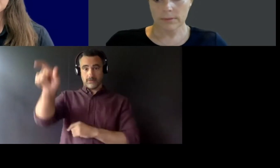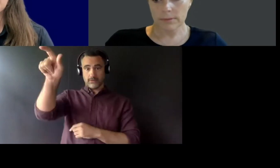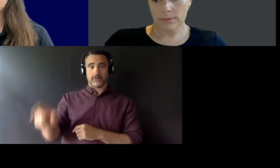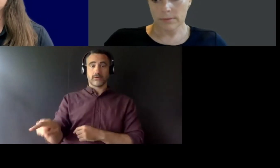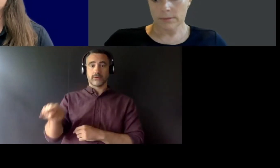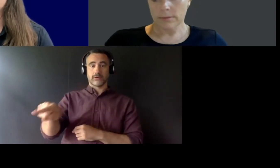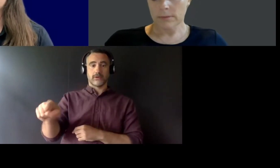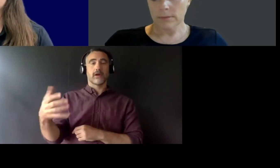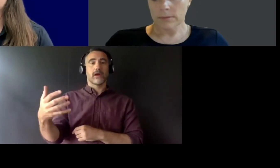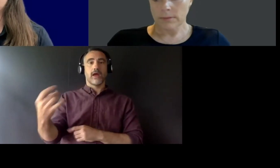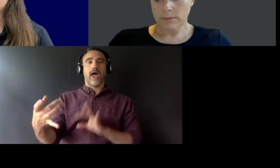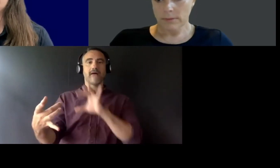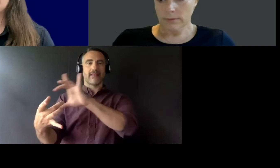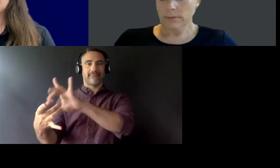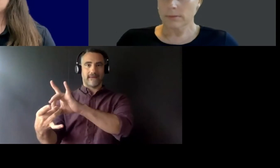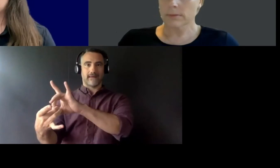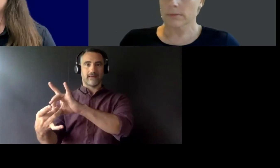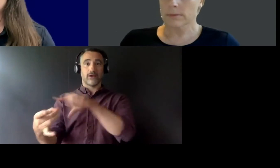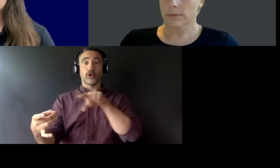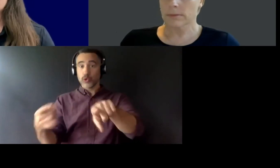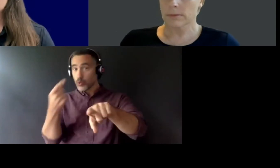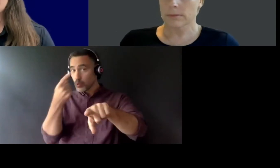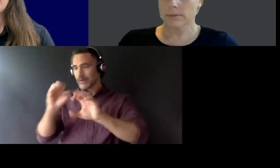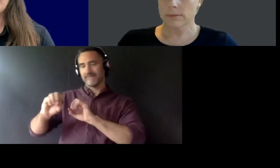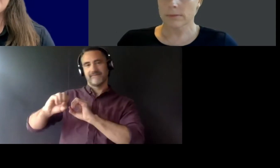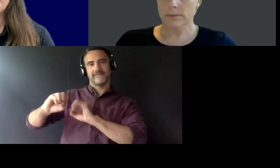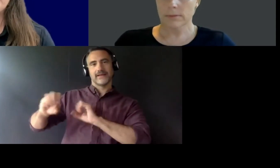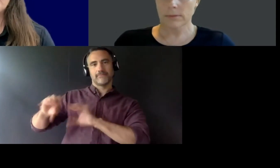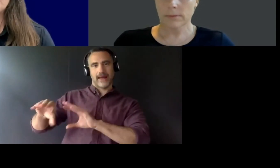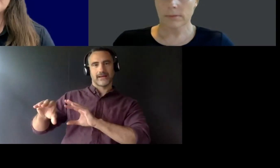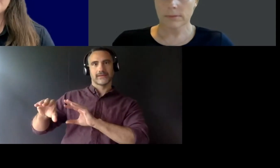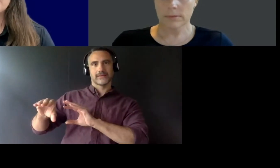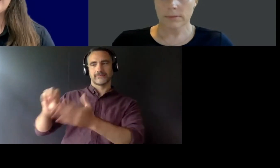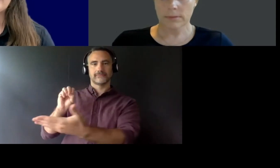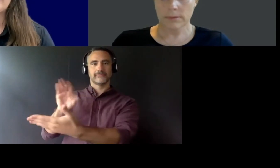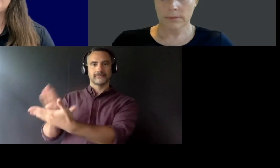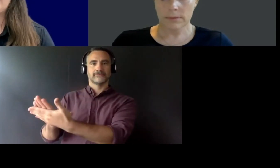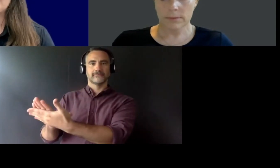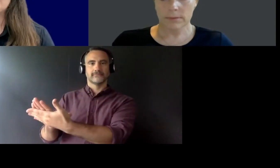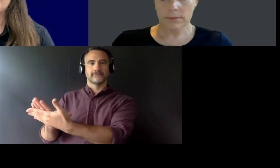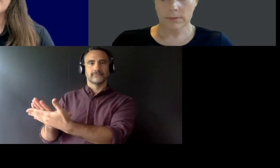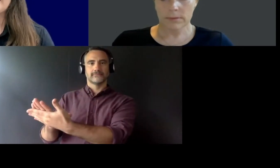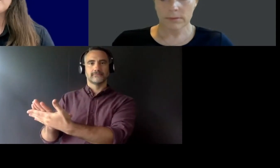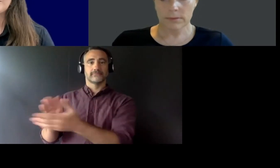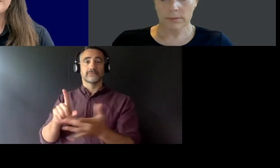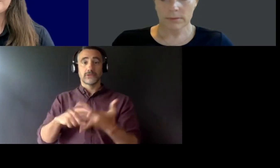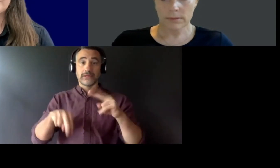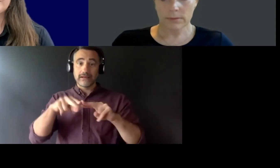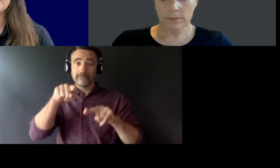If you start to use the template and you'd like to provide the project officers with